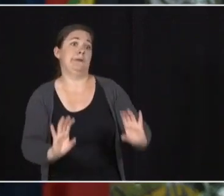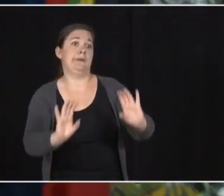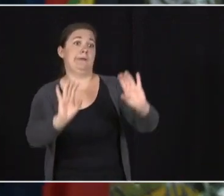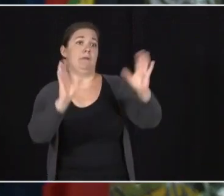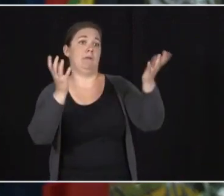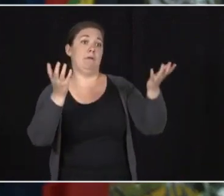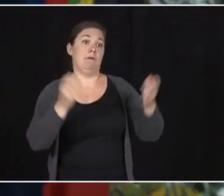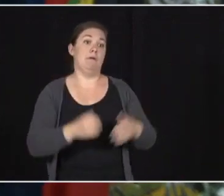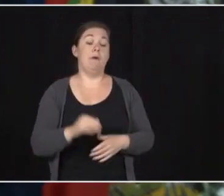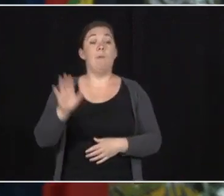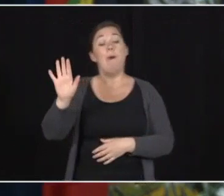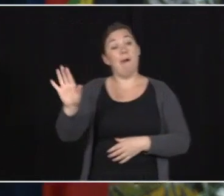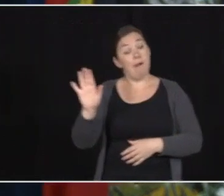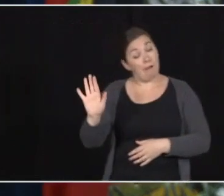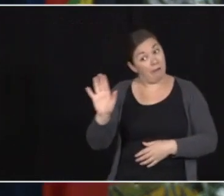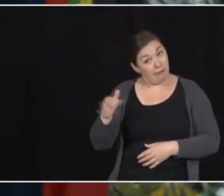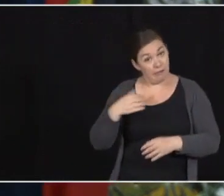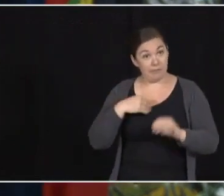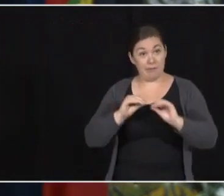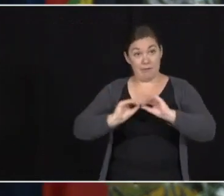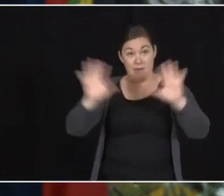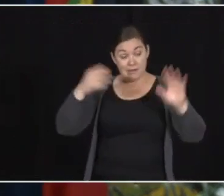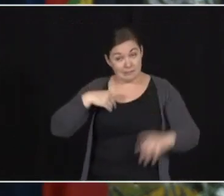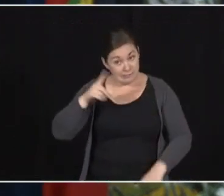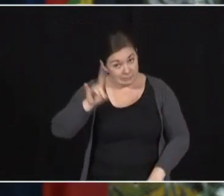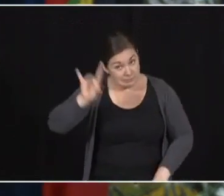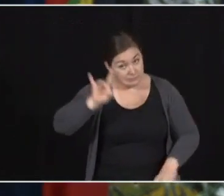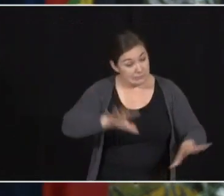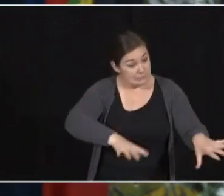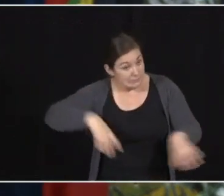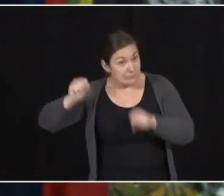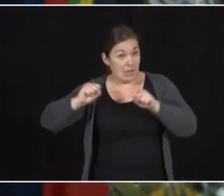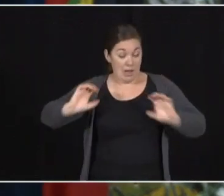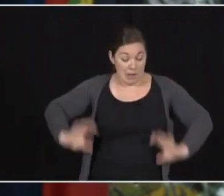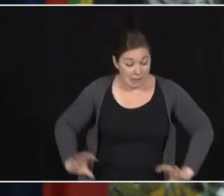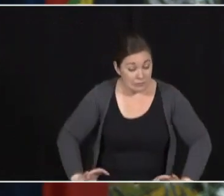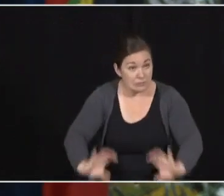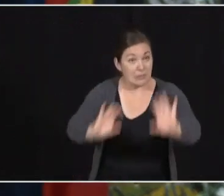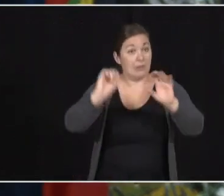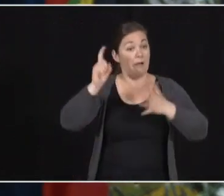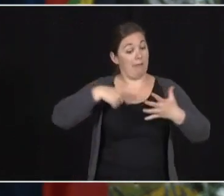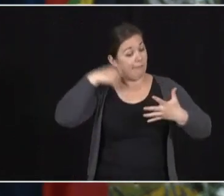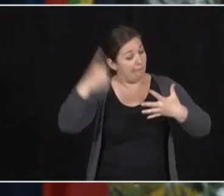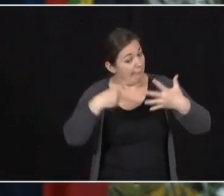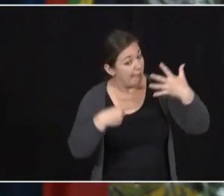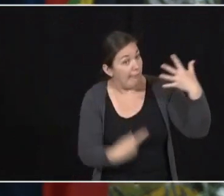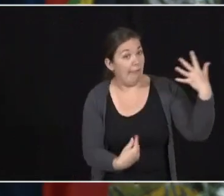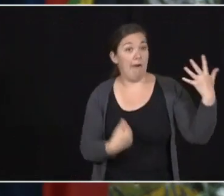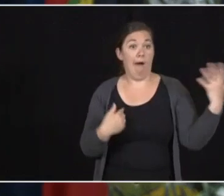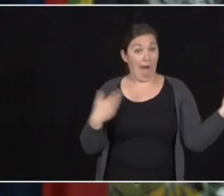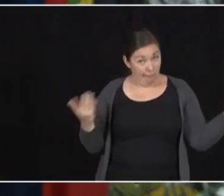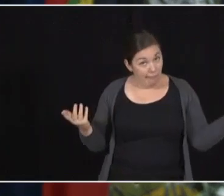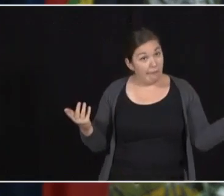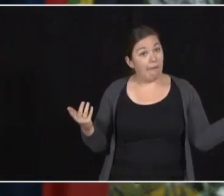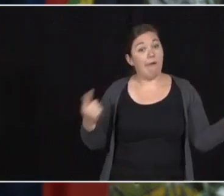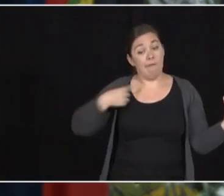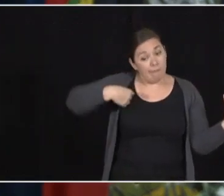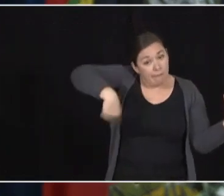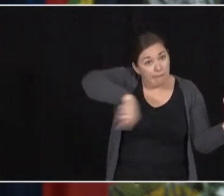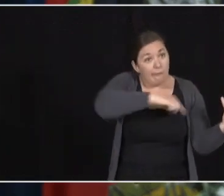We took lots of action. A tremendous amount of action. As I said, we ended up connecting them with hospitals.